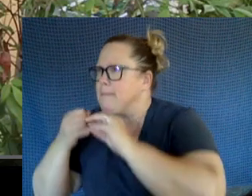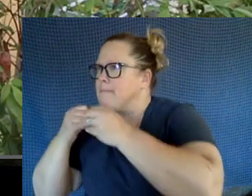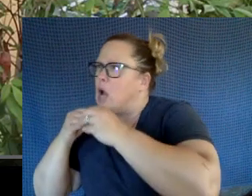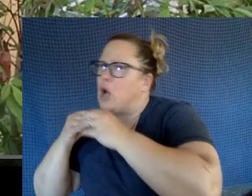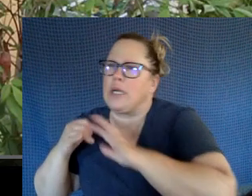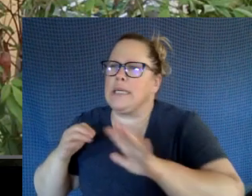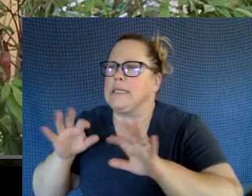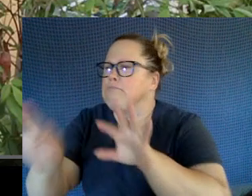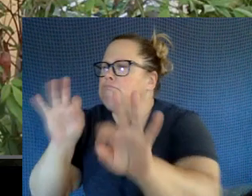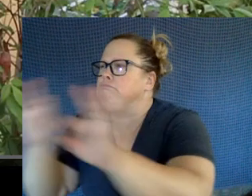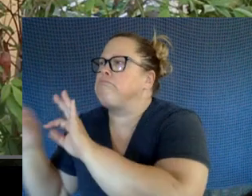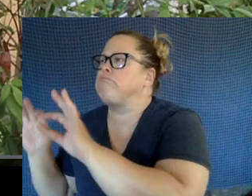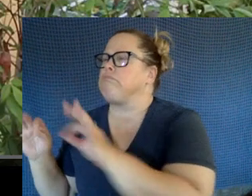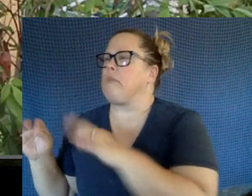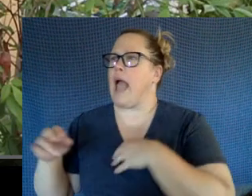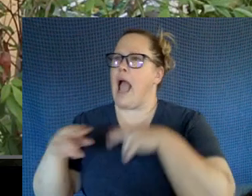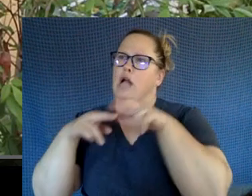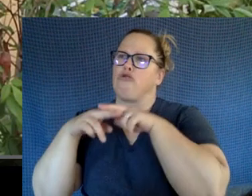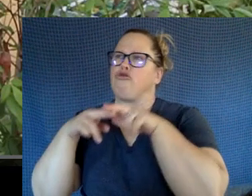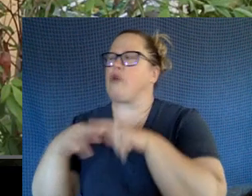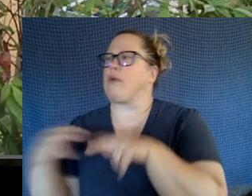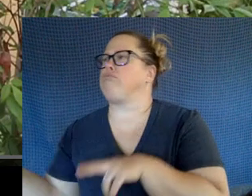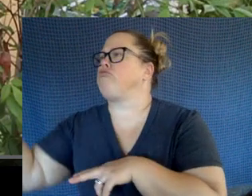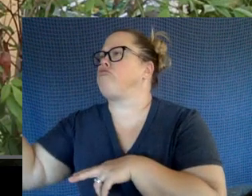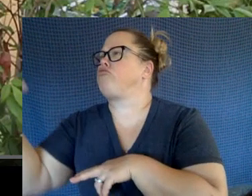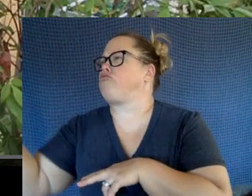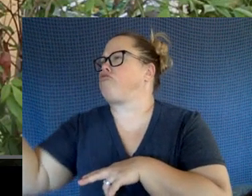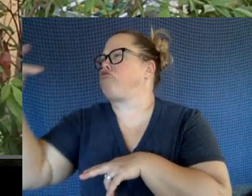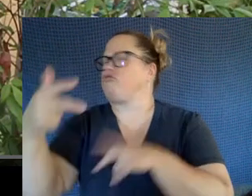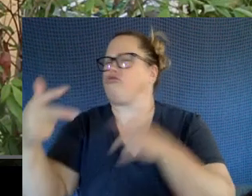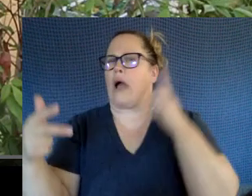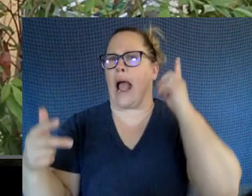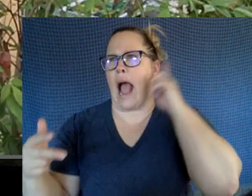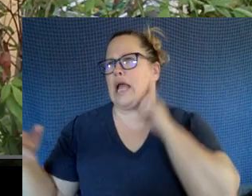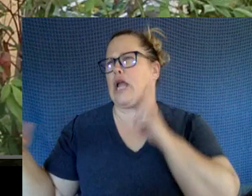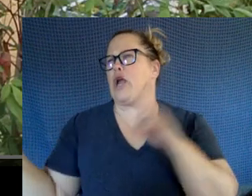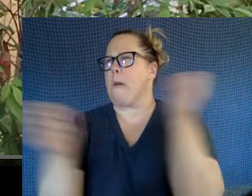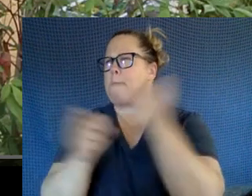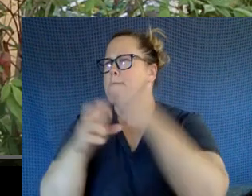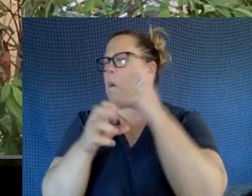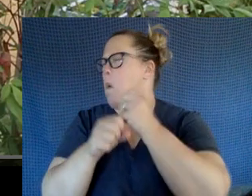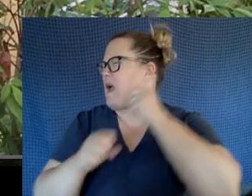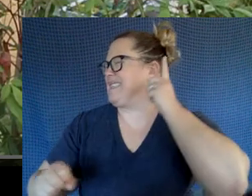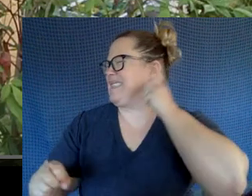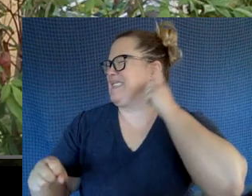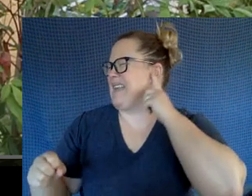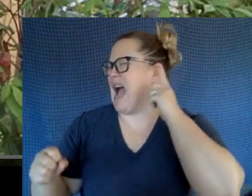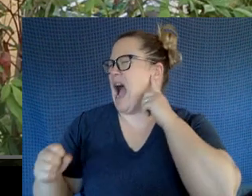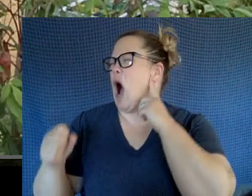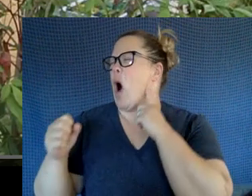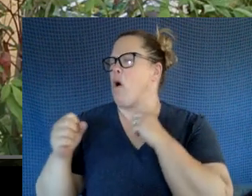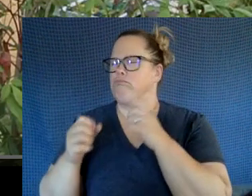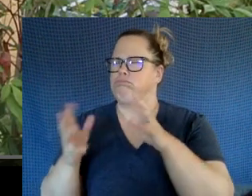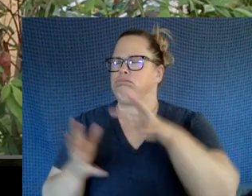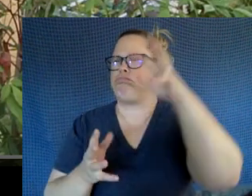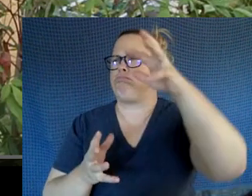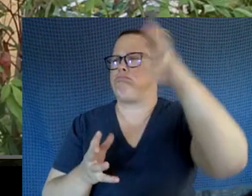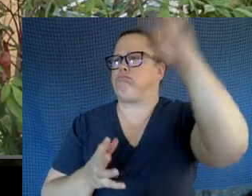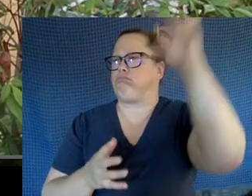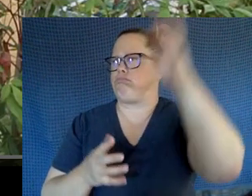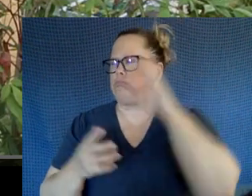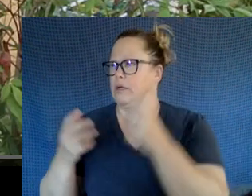train roars across my campus with a loud and steamy blast. I love in this picture